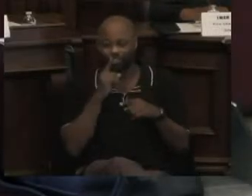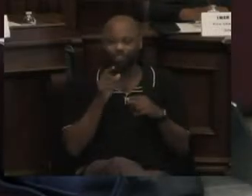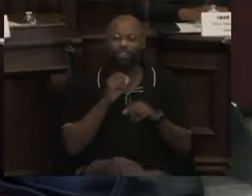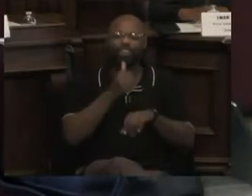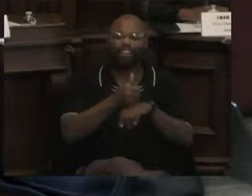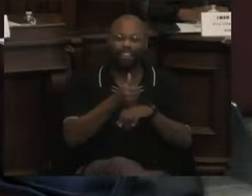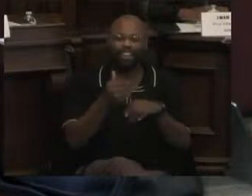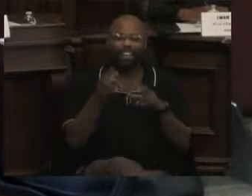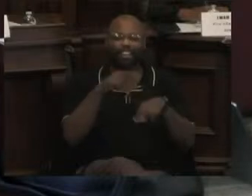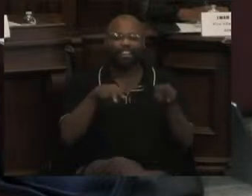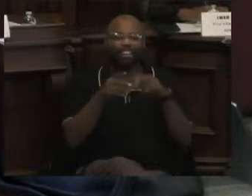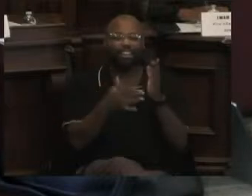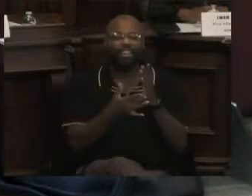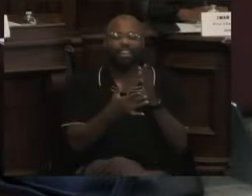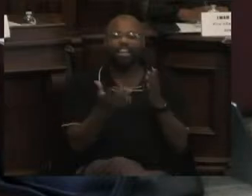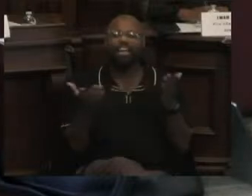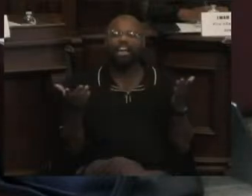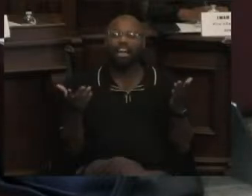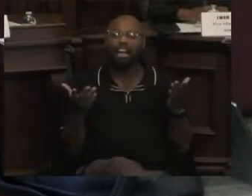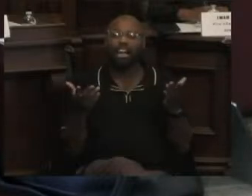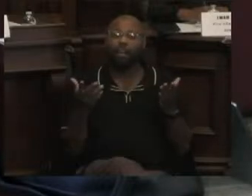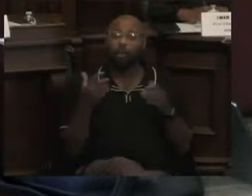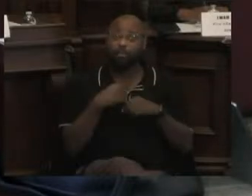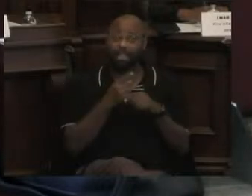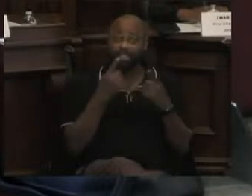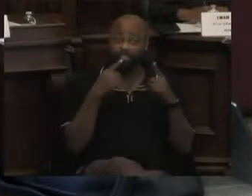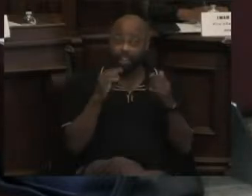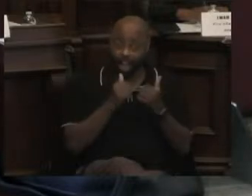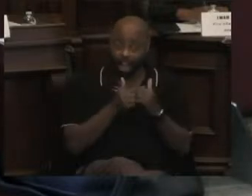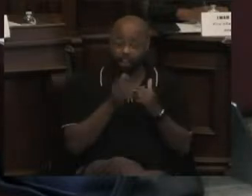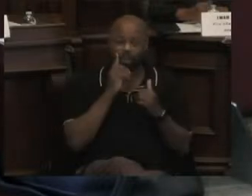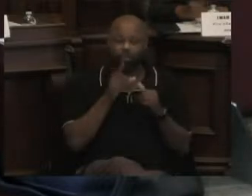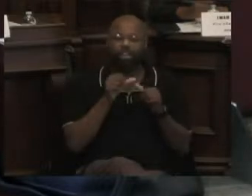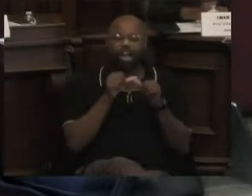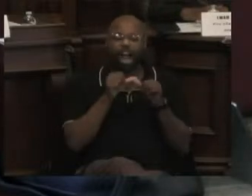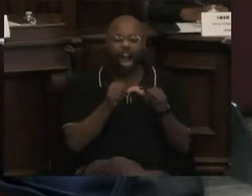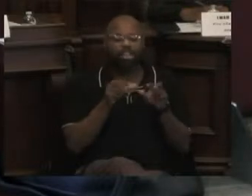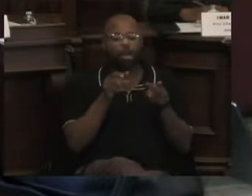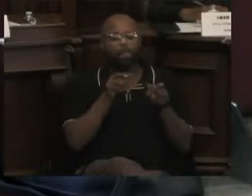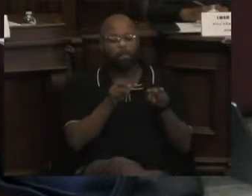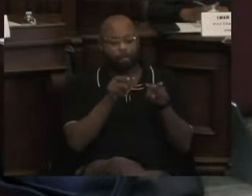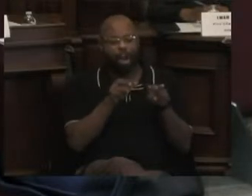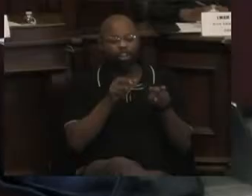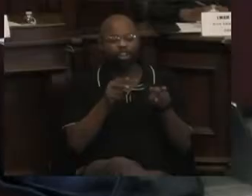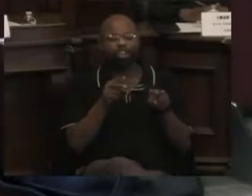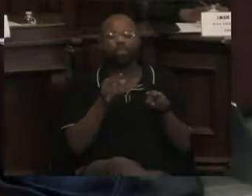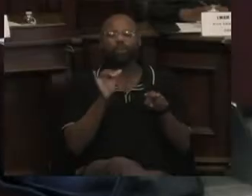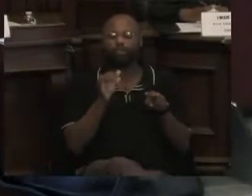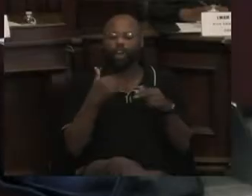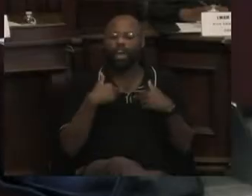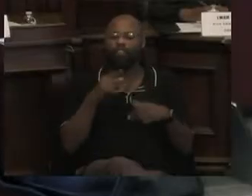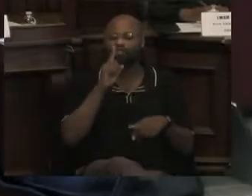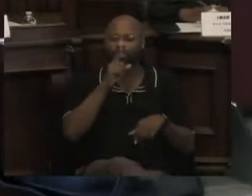ineffective to implement surveillance technology. What really puts surveillance over